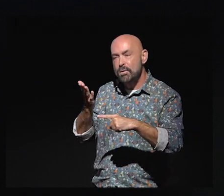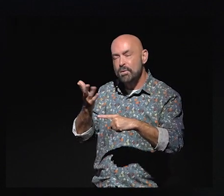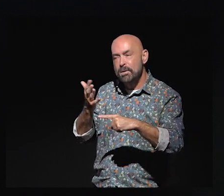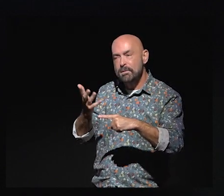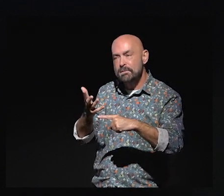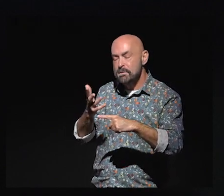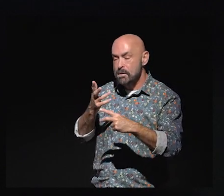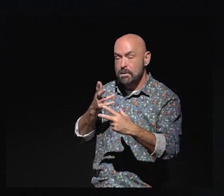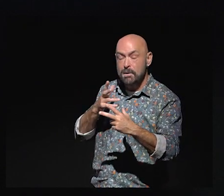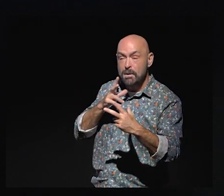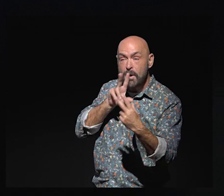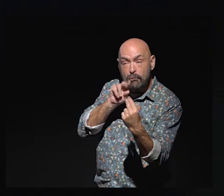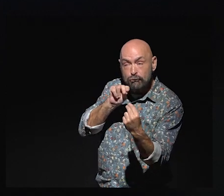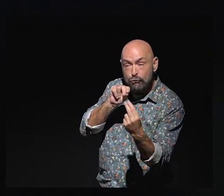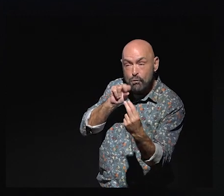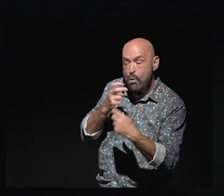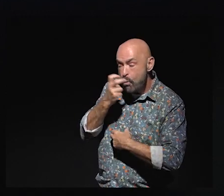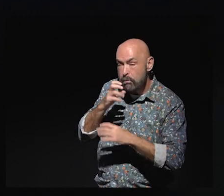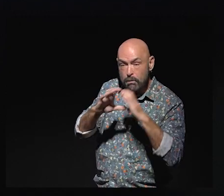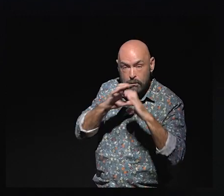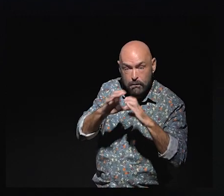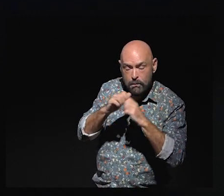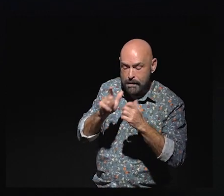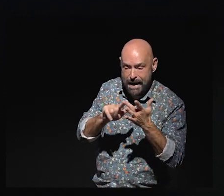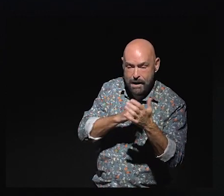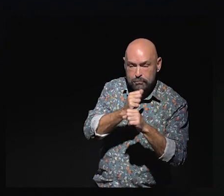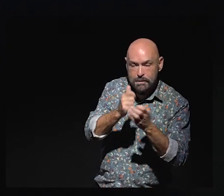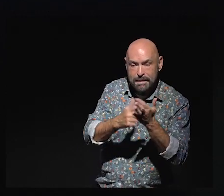oral communication between Ingres and these people